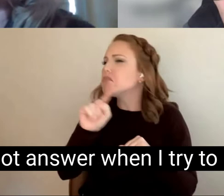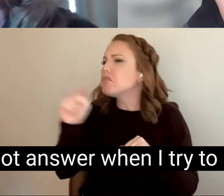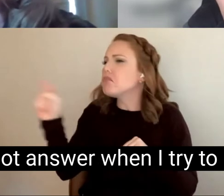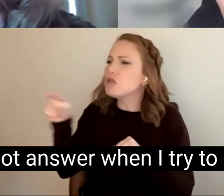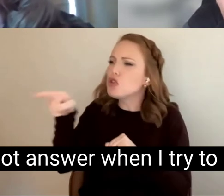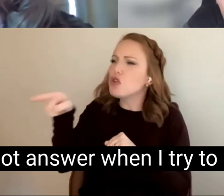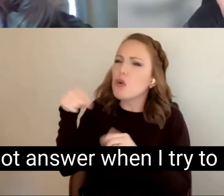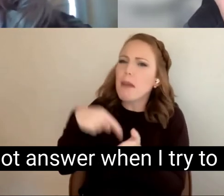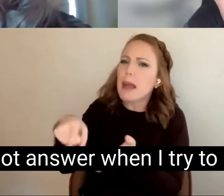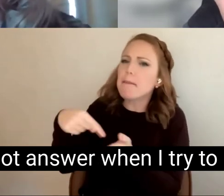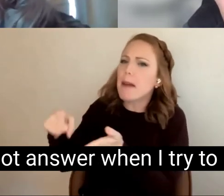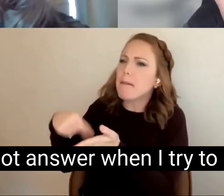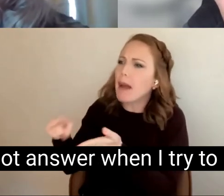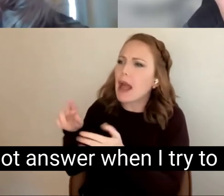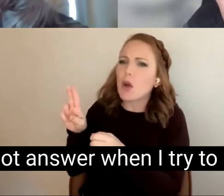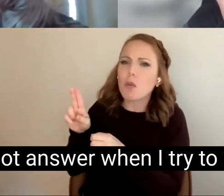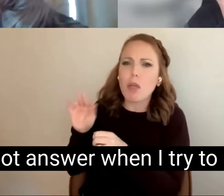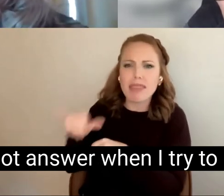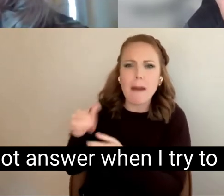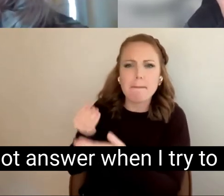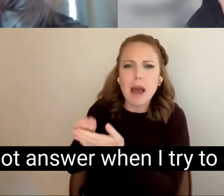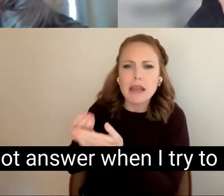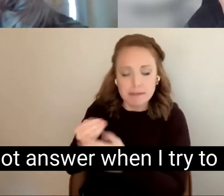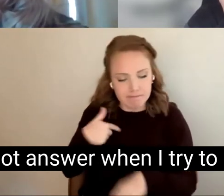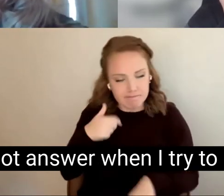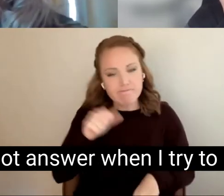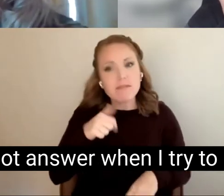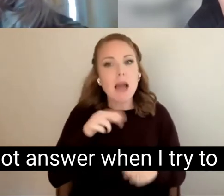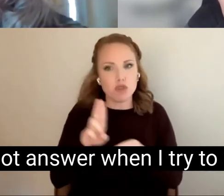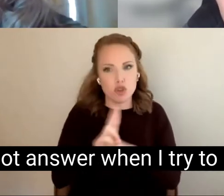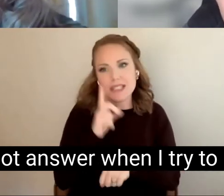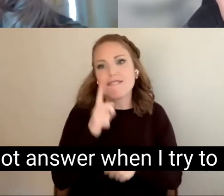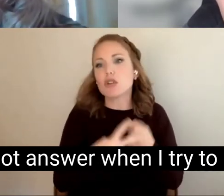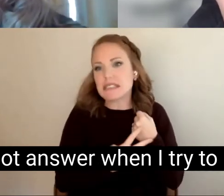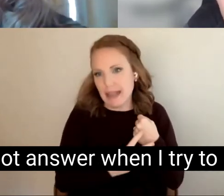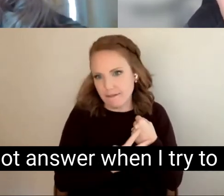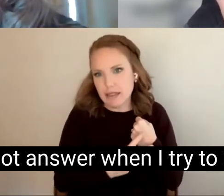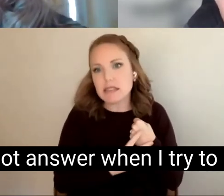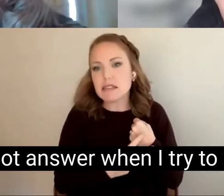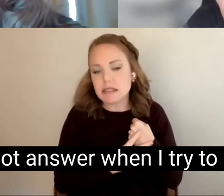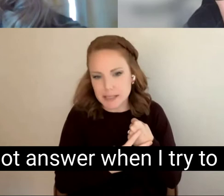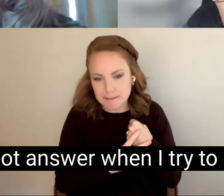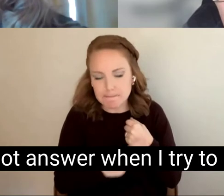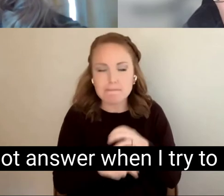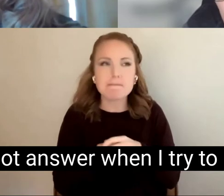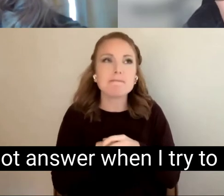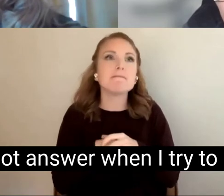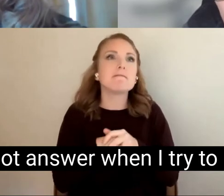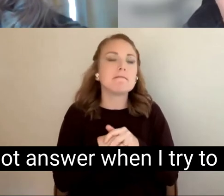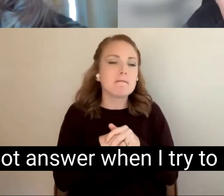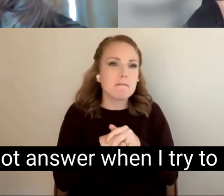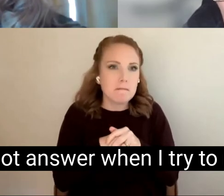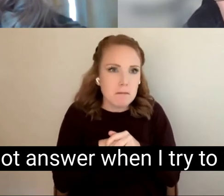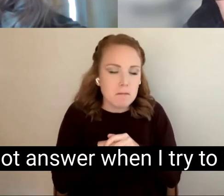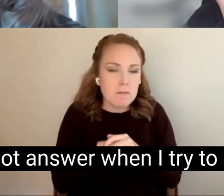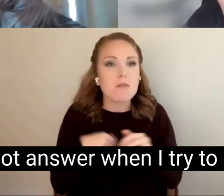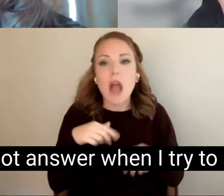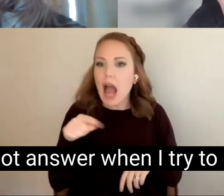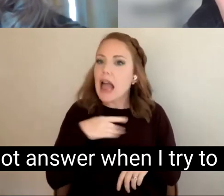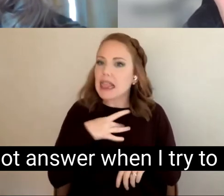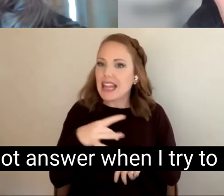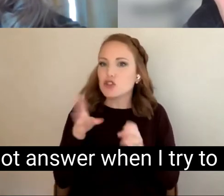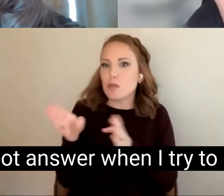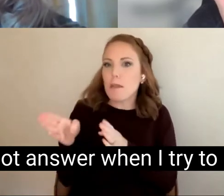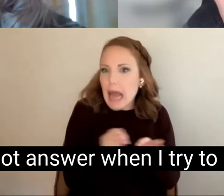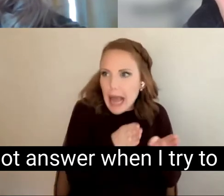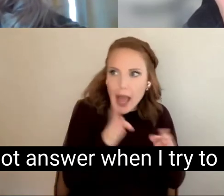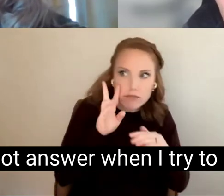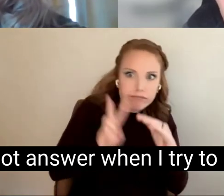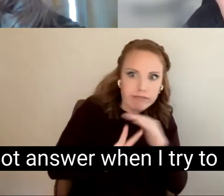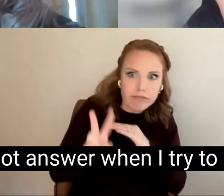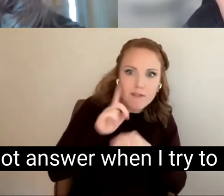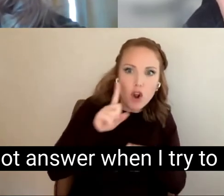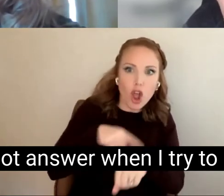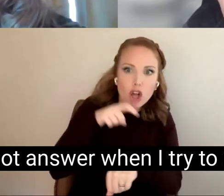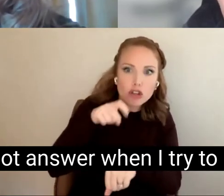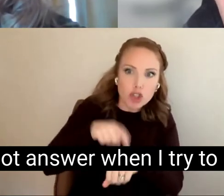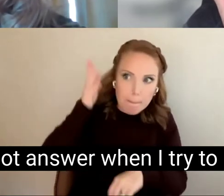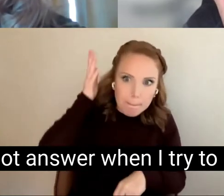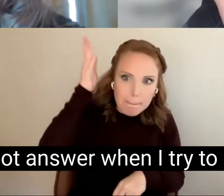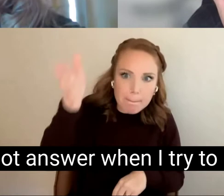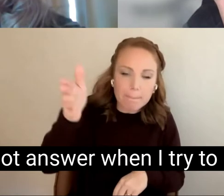but you not answer when I try to make sure